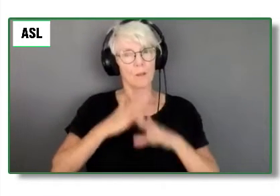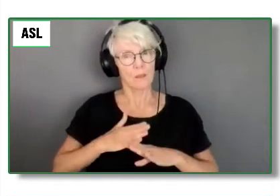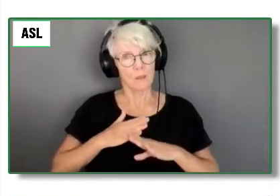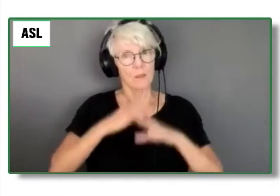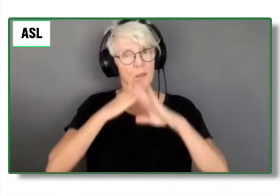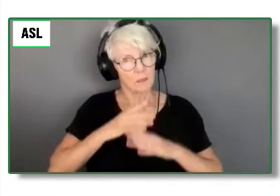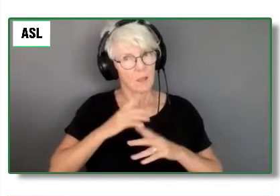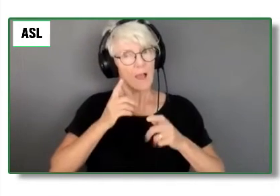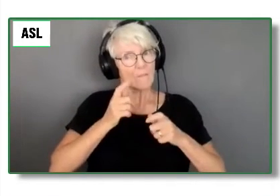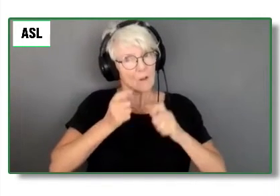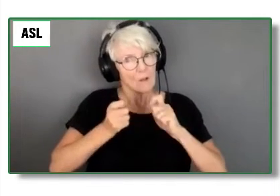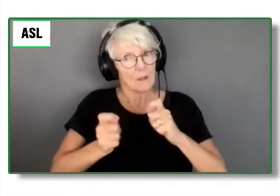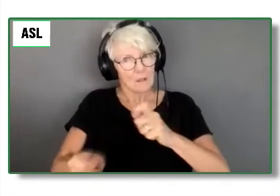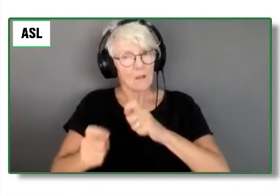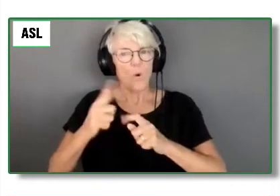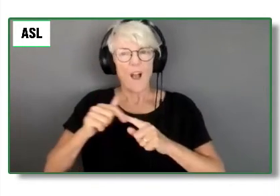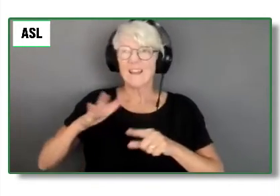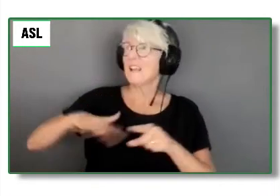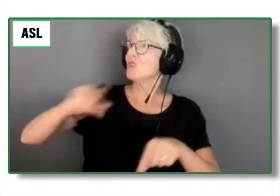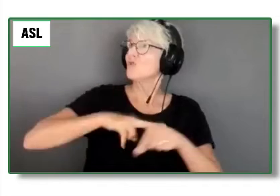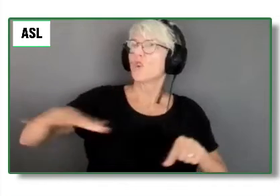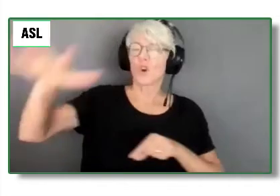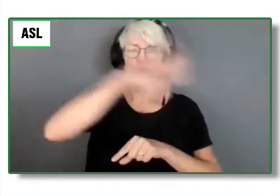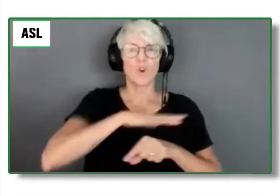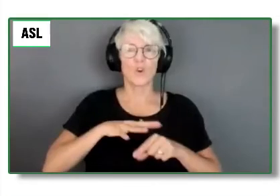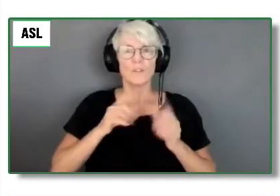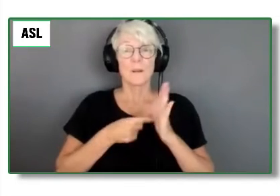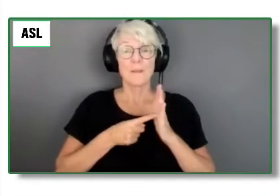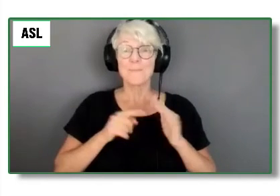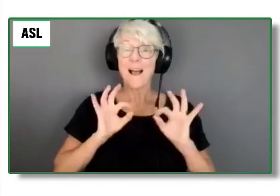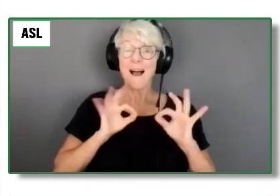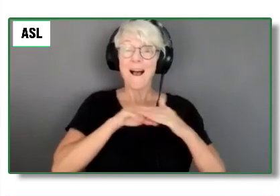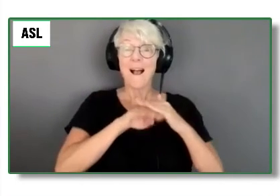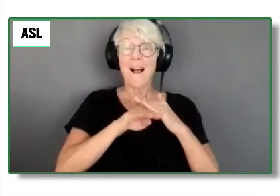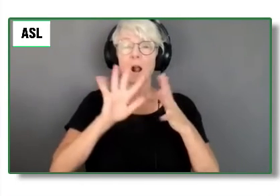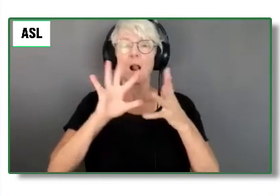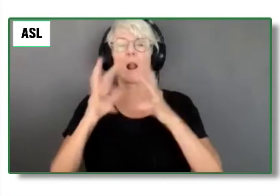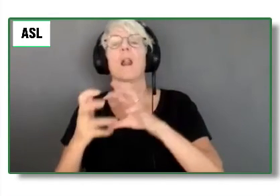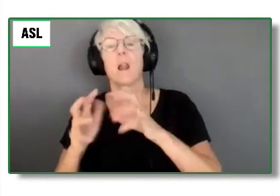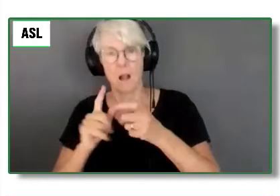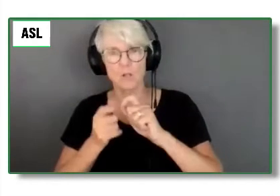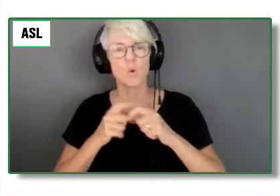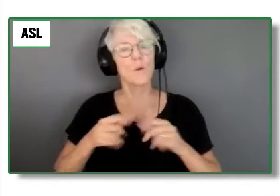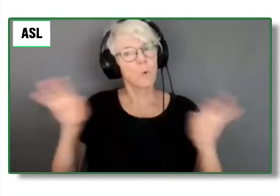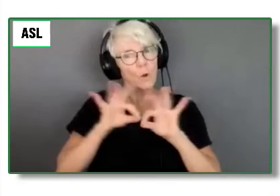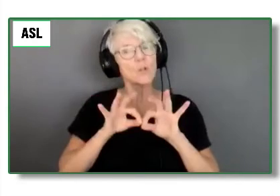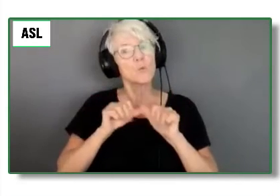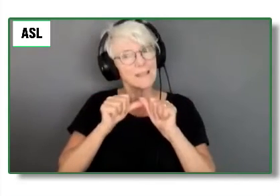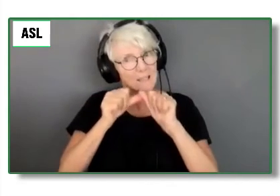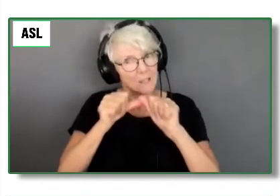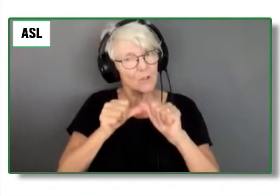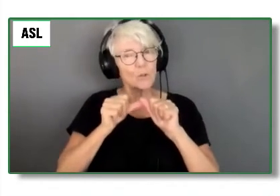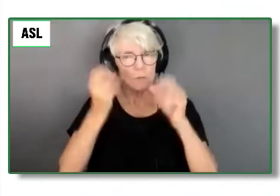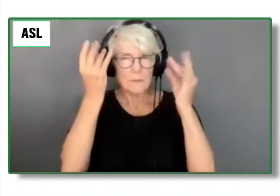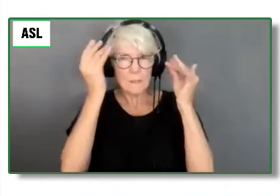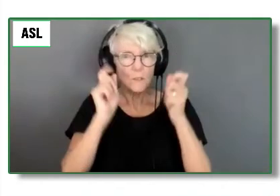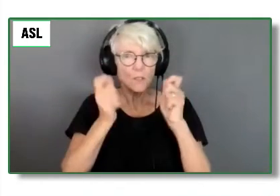Over time these barriers will become less significant, enabling more people with disabilities to get out in nature